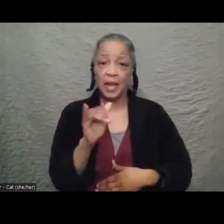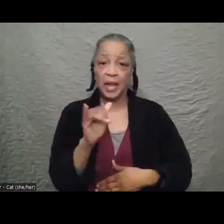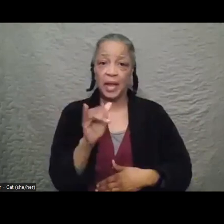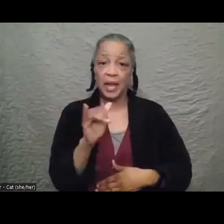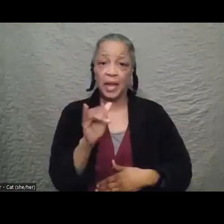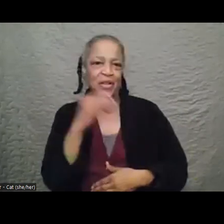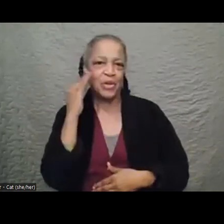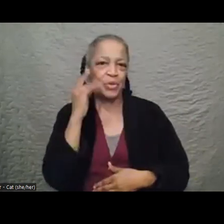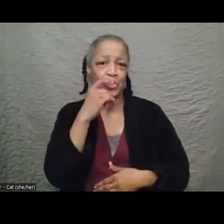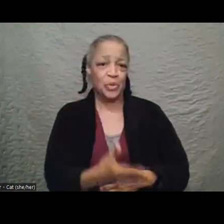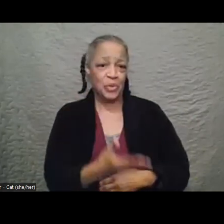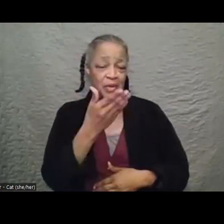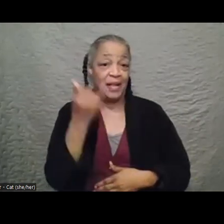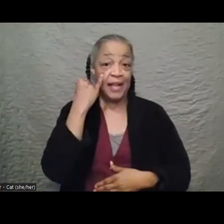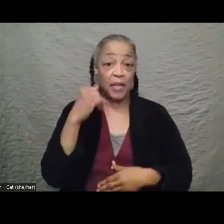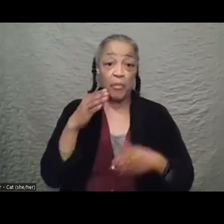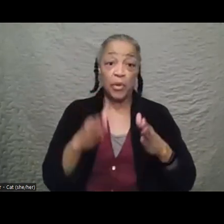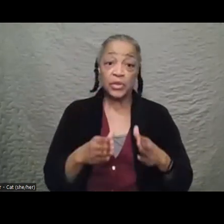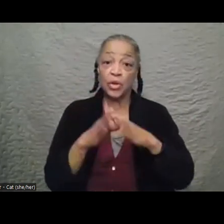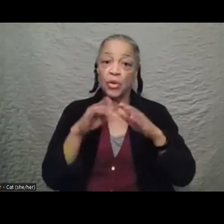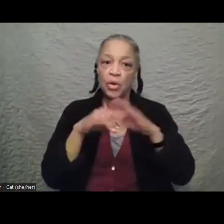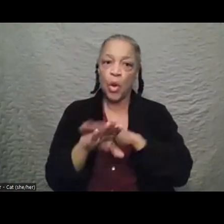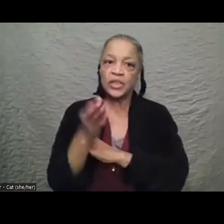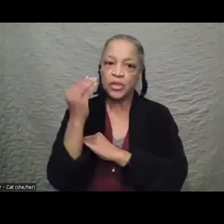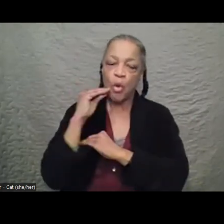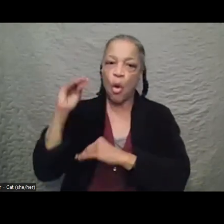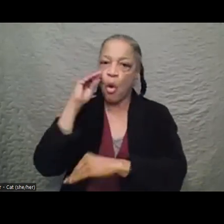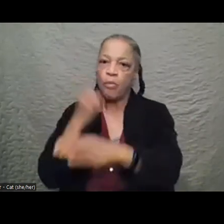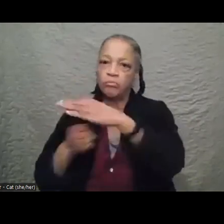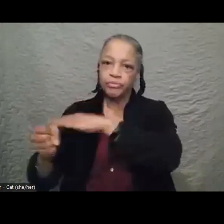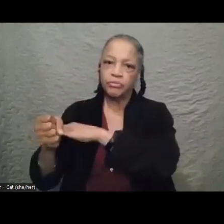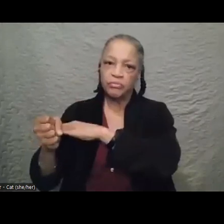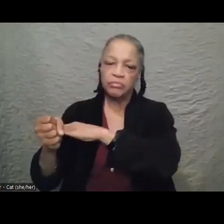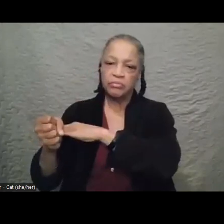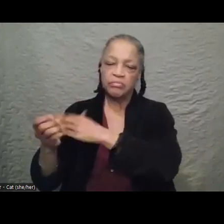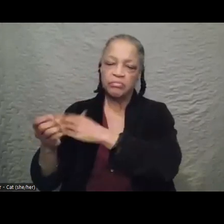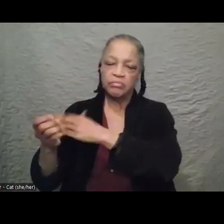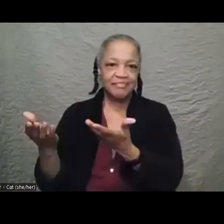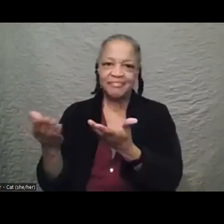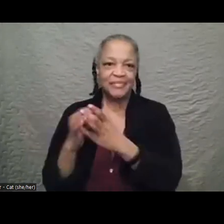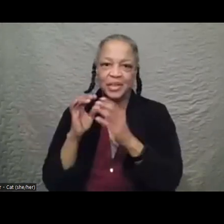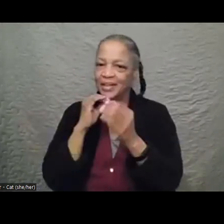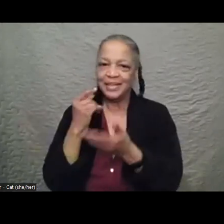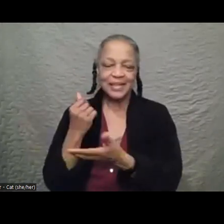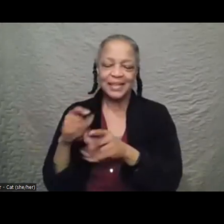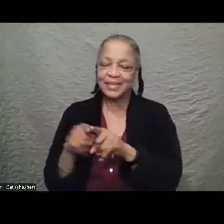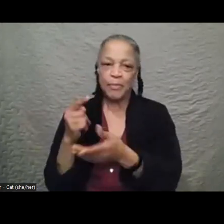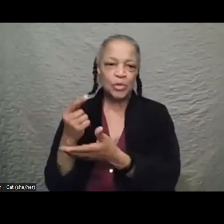If they go to a home , they don't get the same treatment like the same way I treated